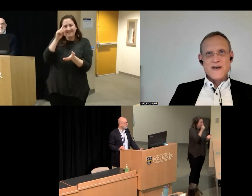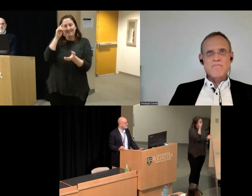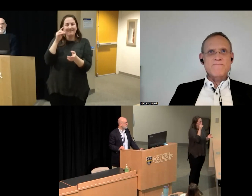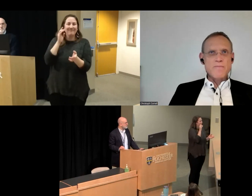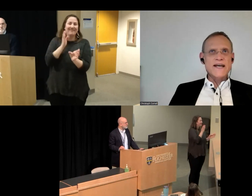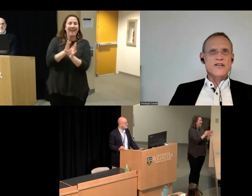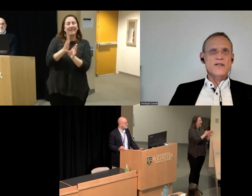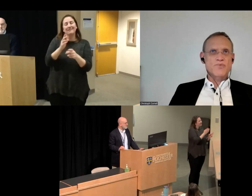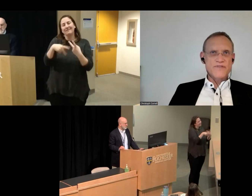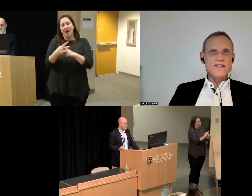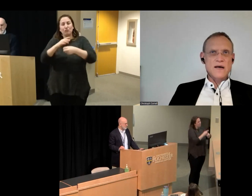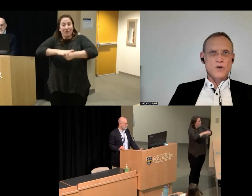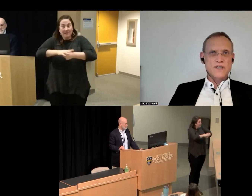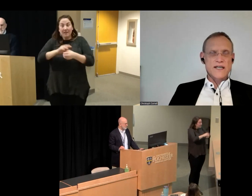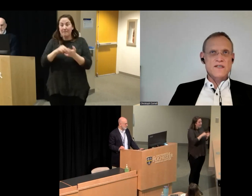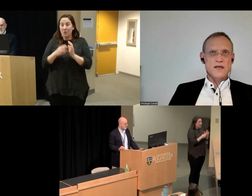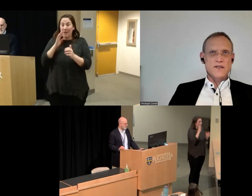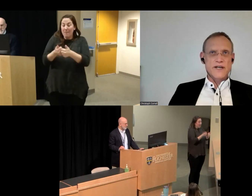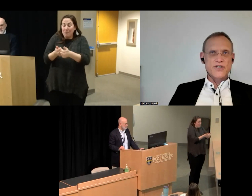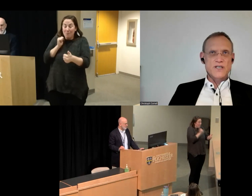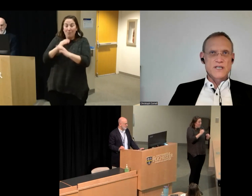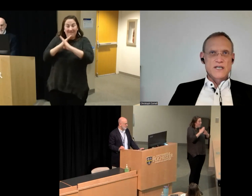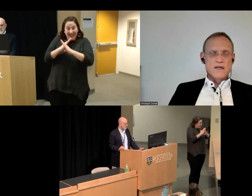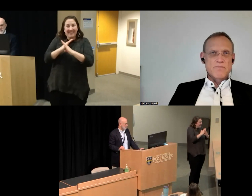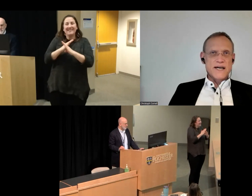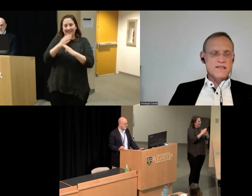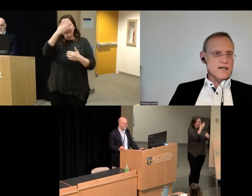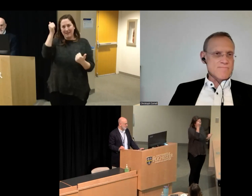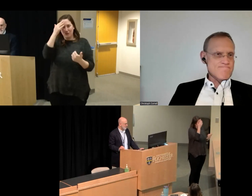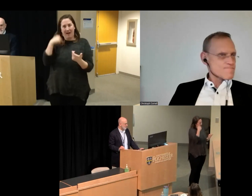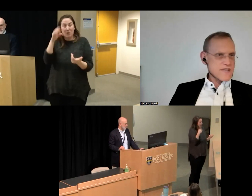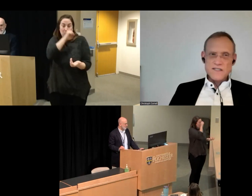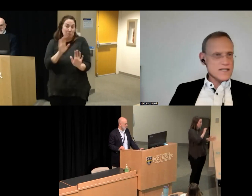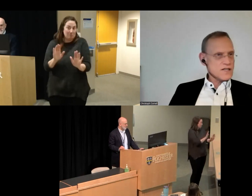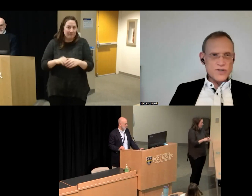they they might actually prevent somewhat against dementia, but that's that's an